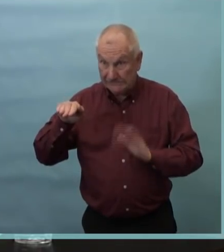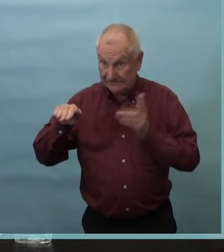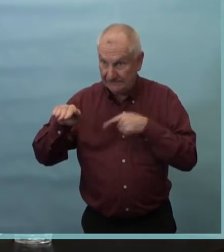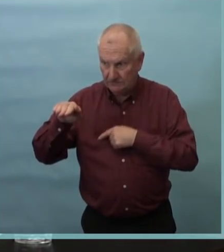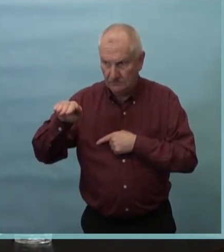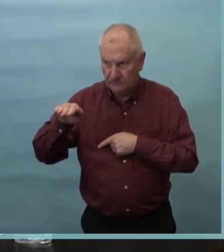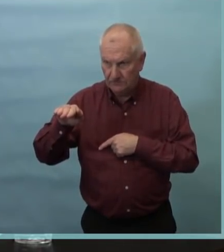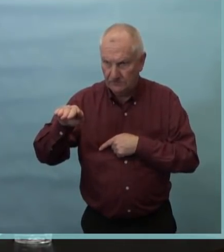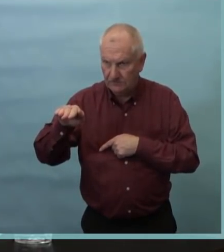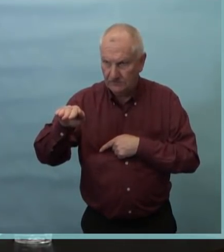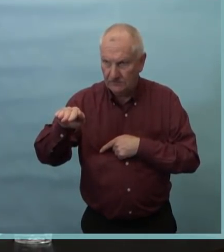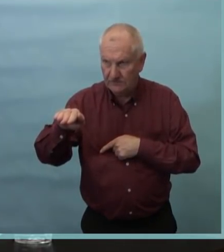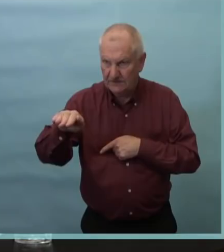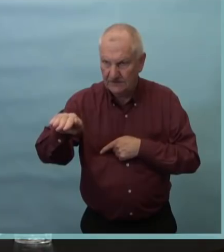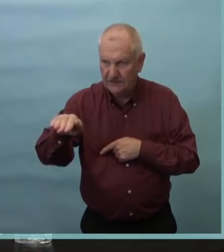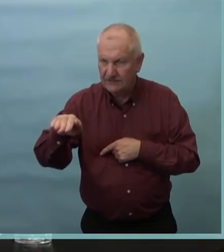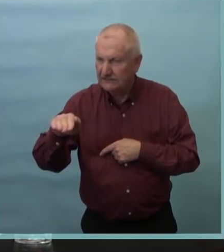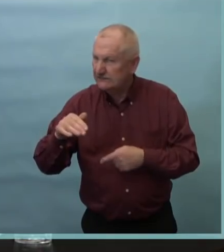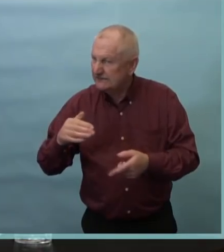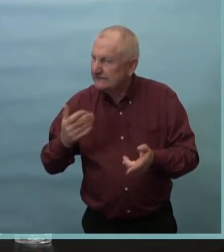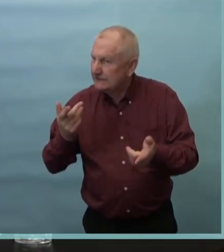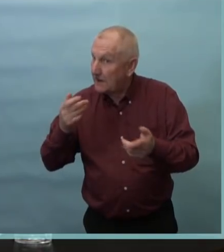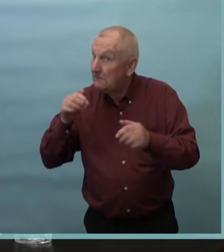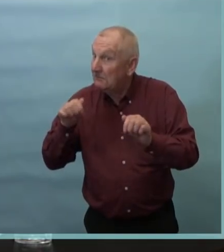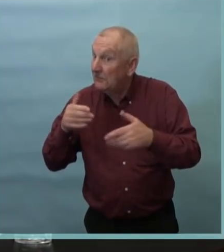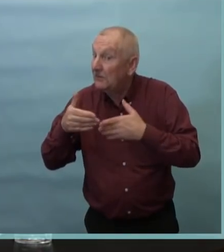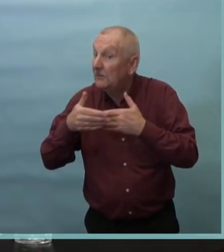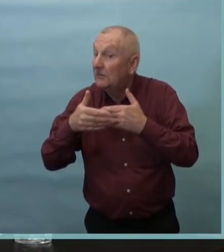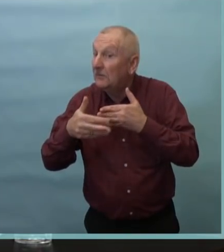or recovered as the week goes on so a short timeframe like that we're